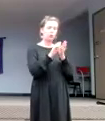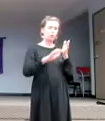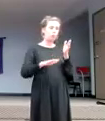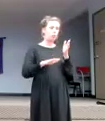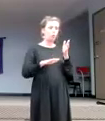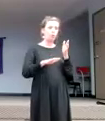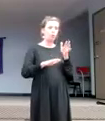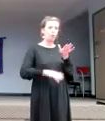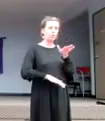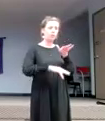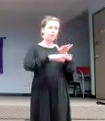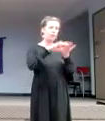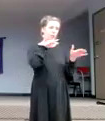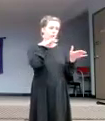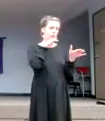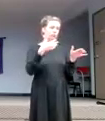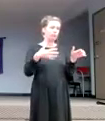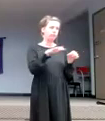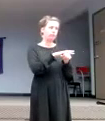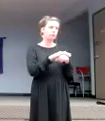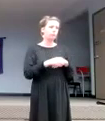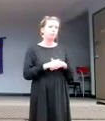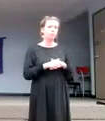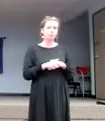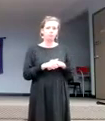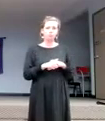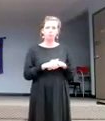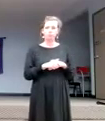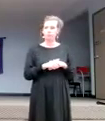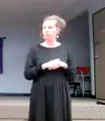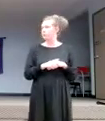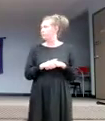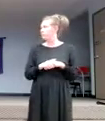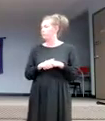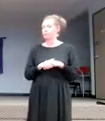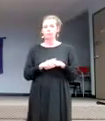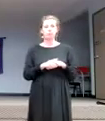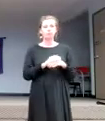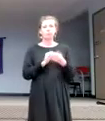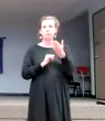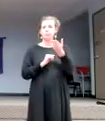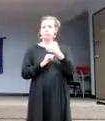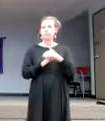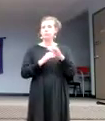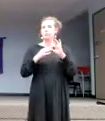bottom, and it would be filled up. The question here now is from the one in the black. Statement first on the